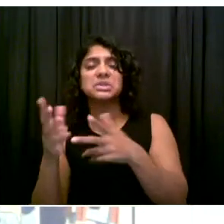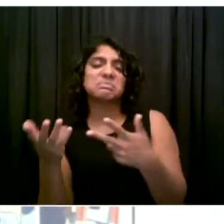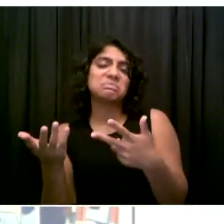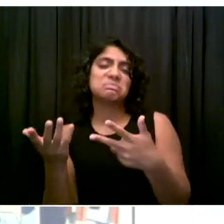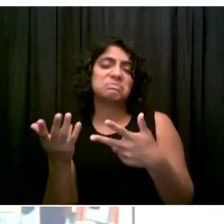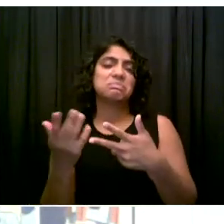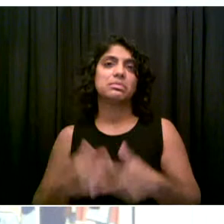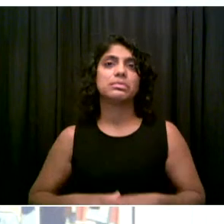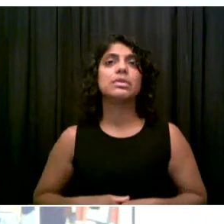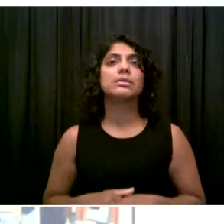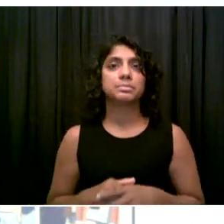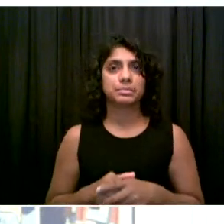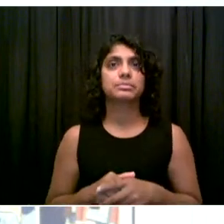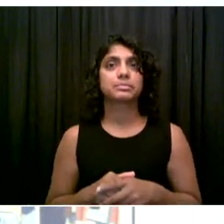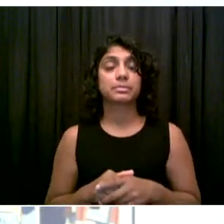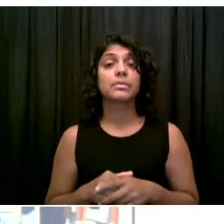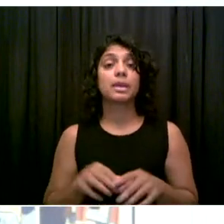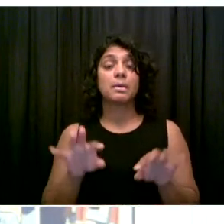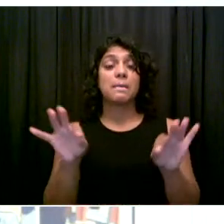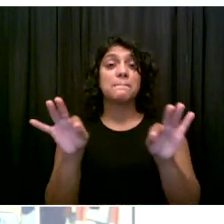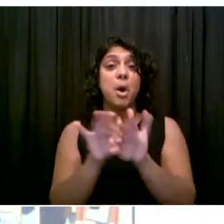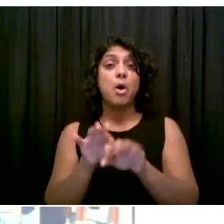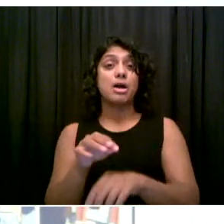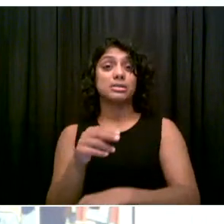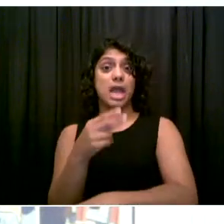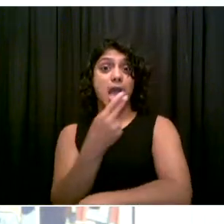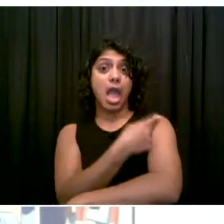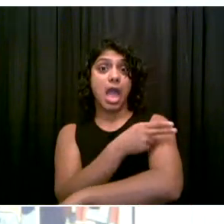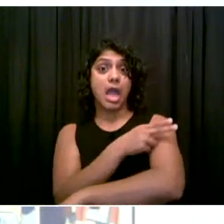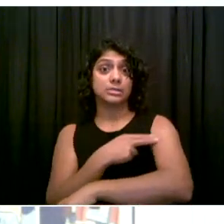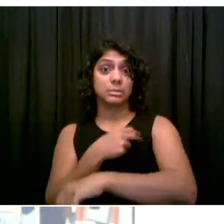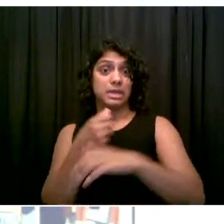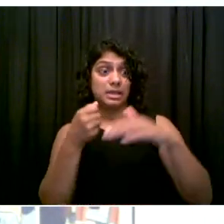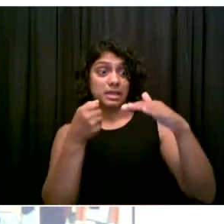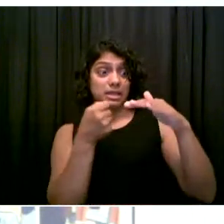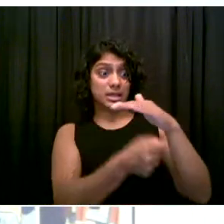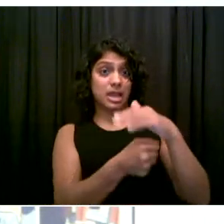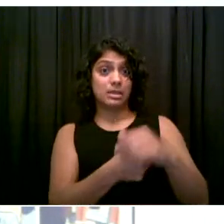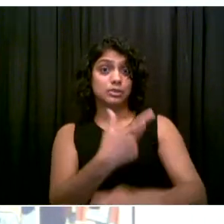HOSPITALIZATIONS UNVACCINATED THE